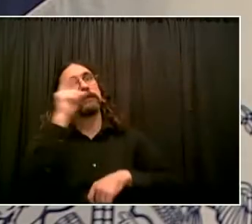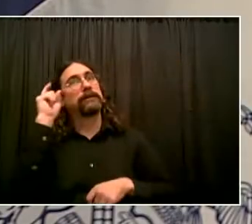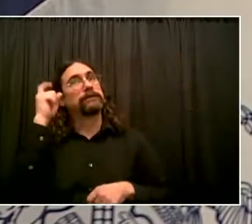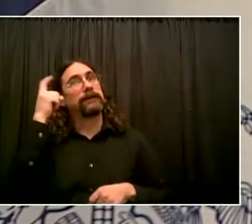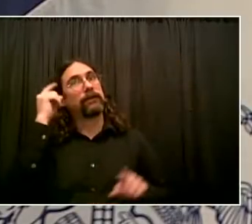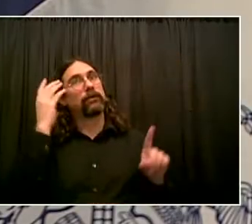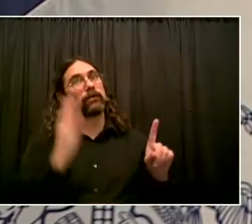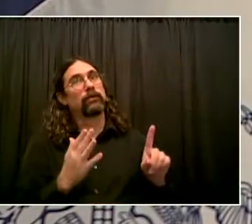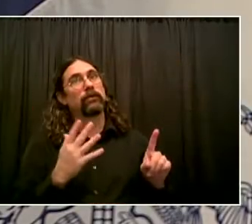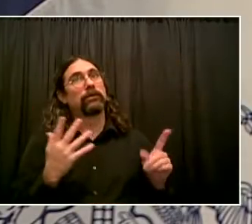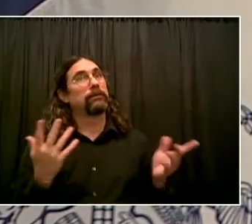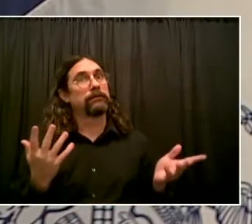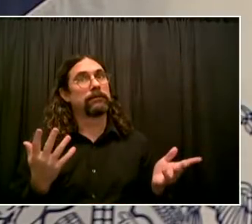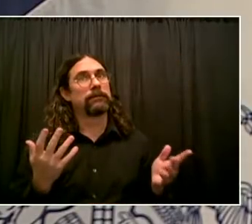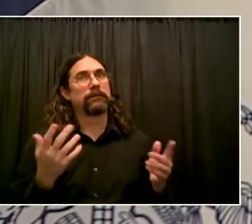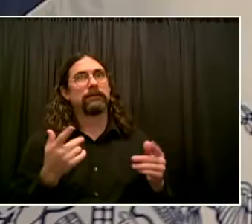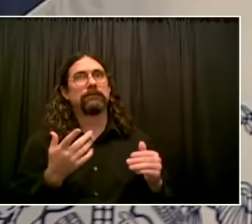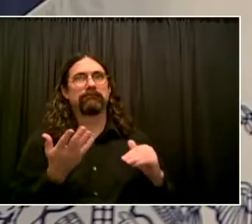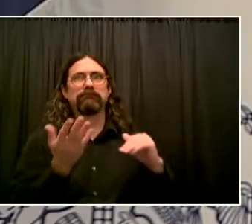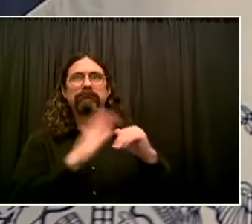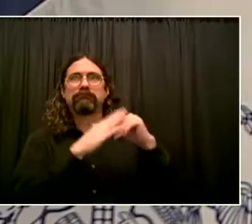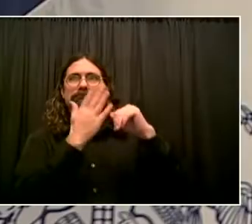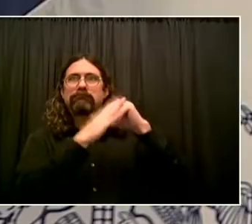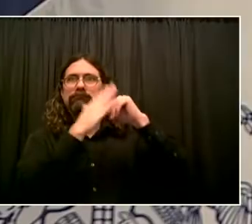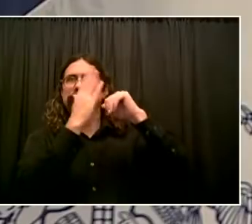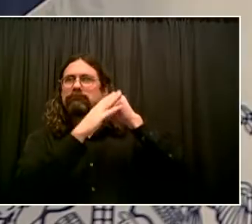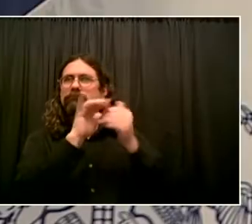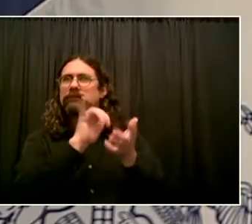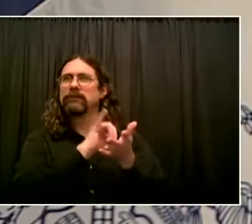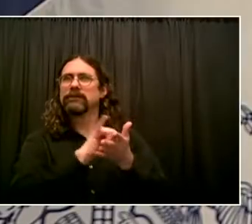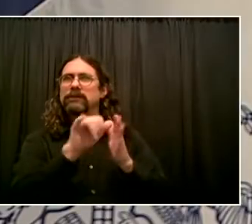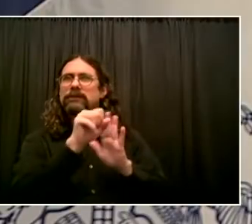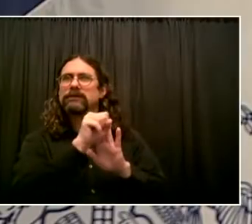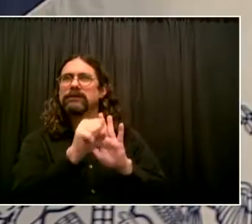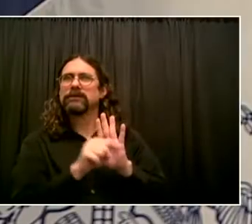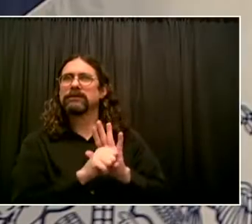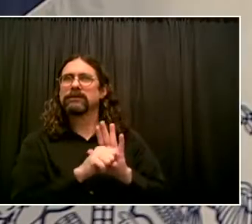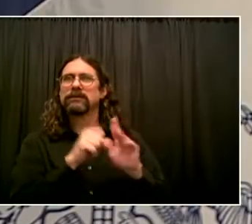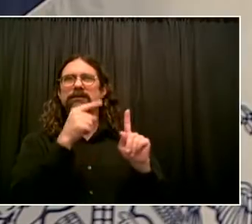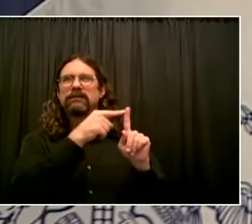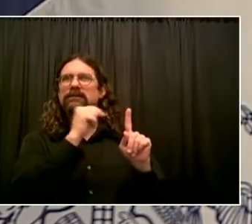I'M REALLY GREAT ALSO. ATTORNEY GENERAL JAMES IS BLAMING THE GOVERNOR FOR THE RECENT COVID SUROGEN NEW YORK. AFTER MANDATES AND INCENTIVES